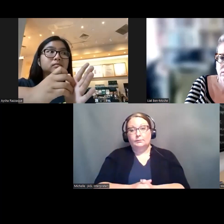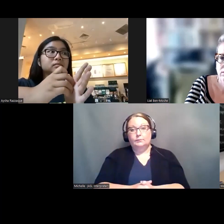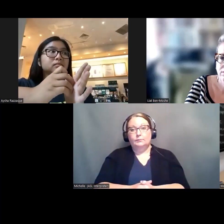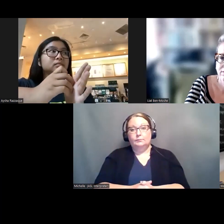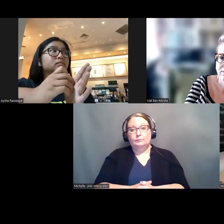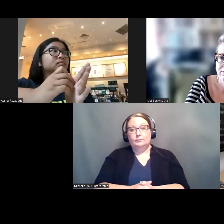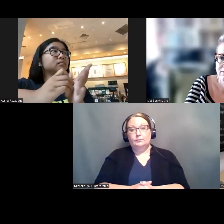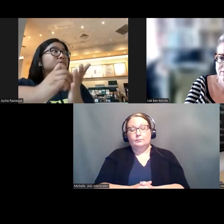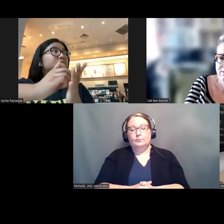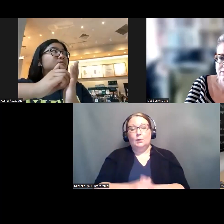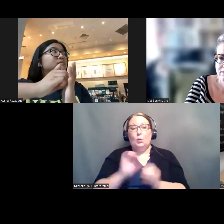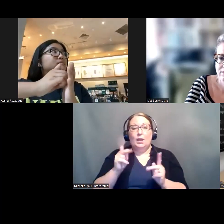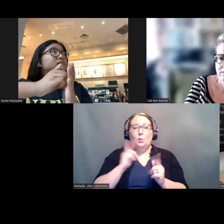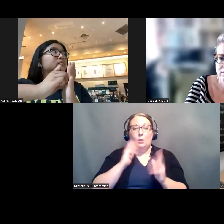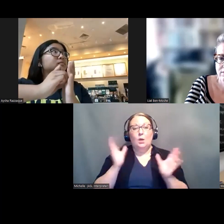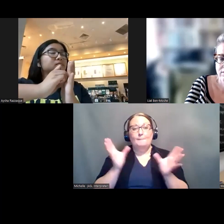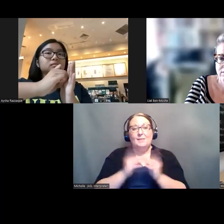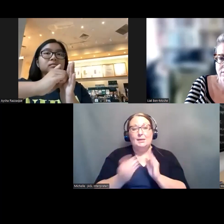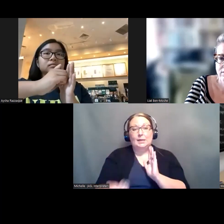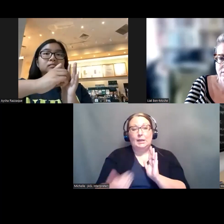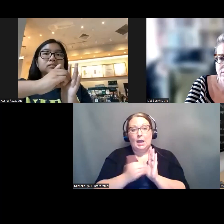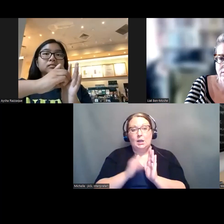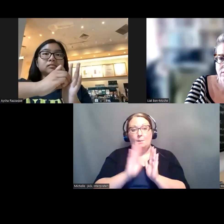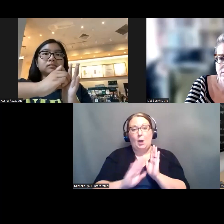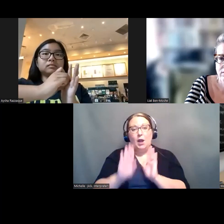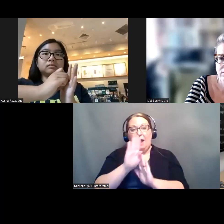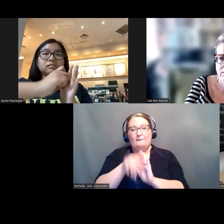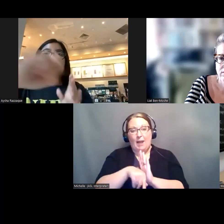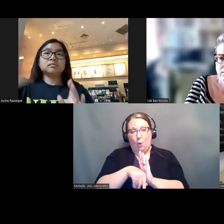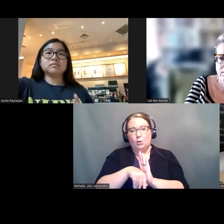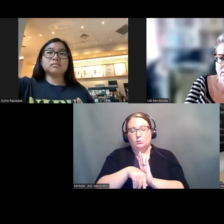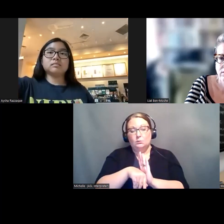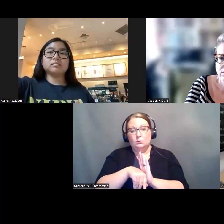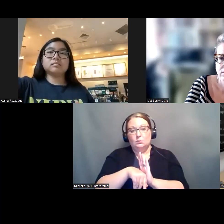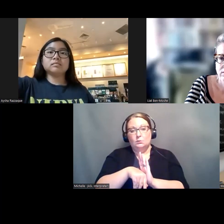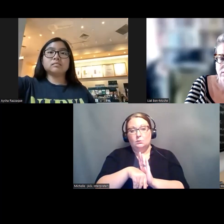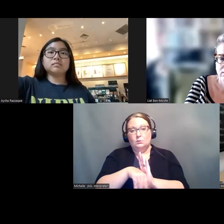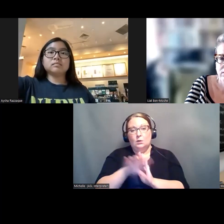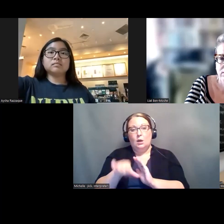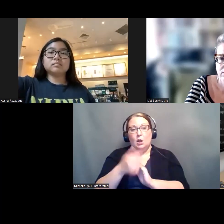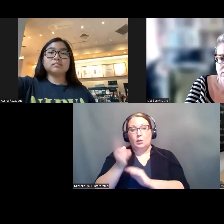We are gonna reconvene in about half an hour for another history panel,